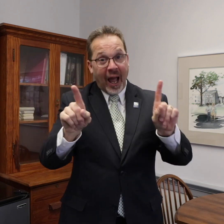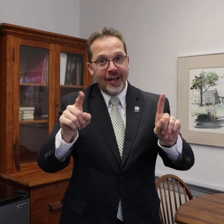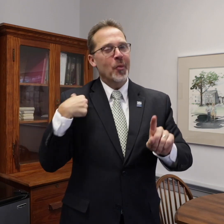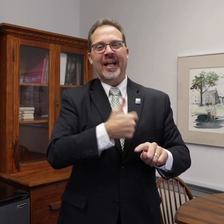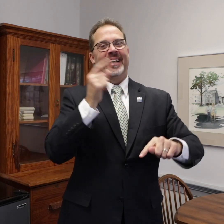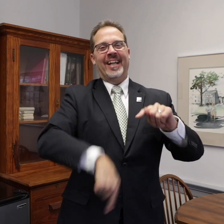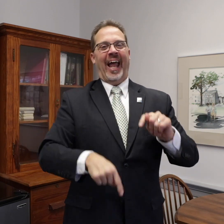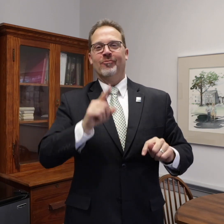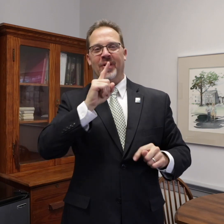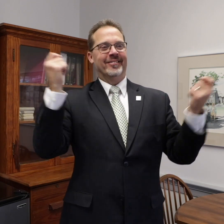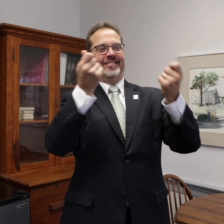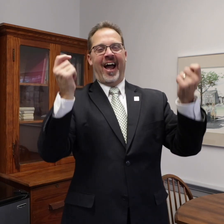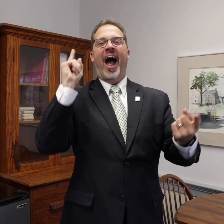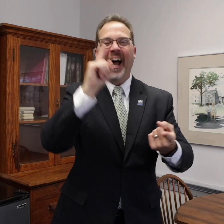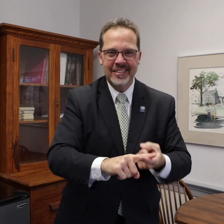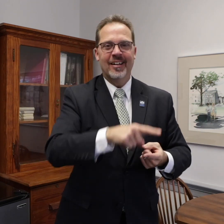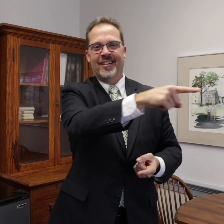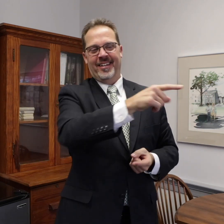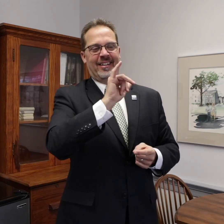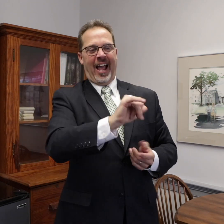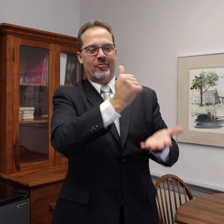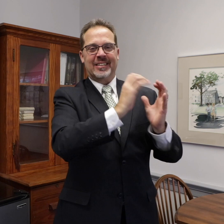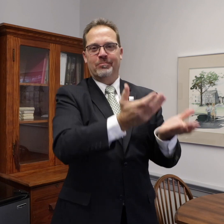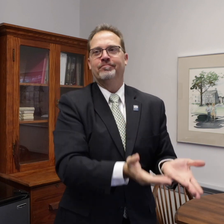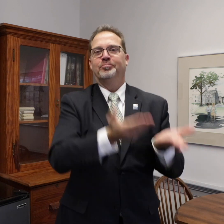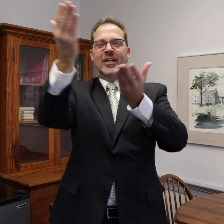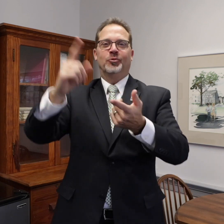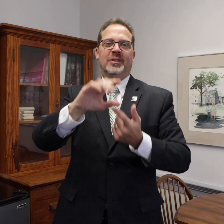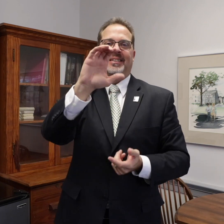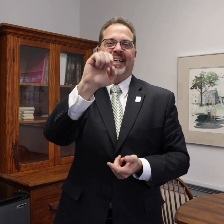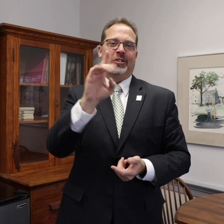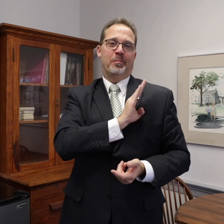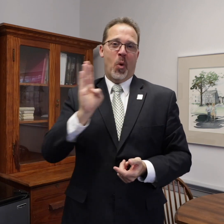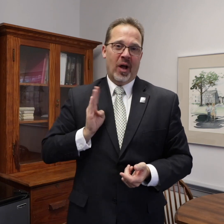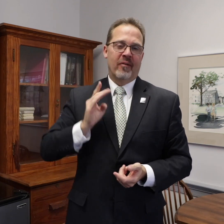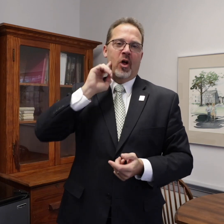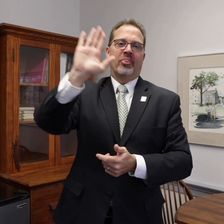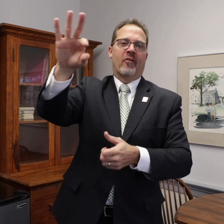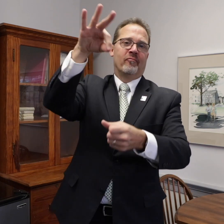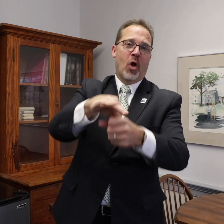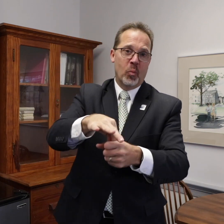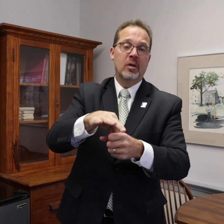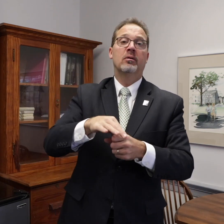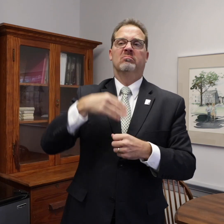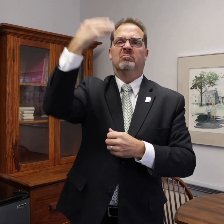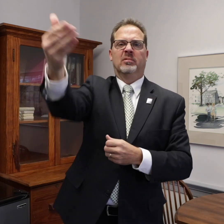yet. We have to wait until the CEASD board votes in April whether or not to